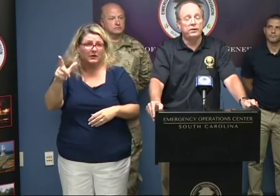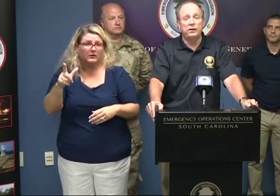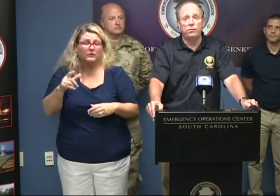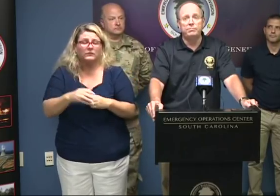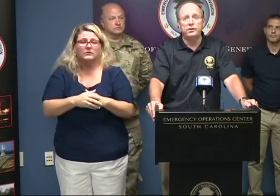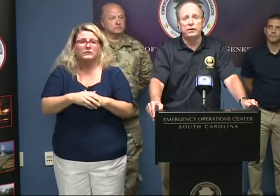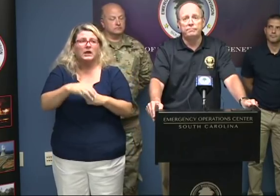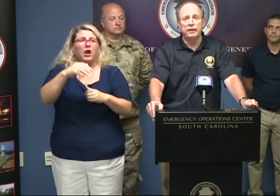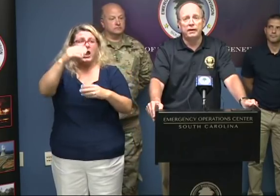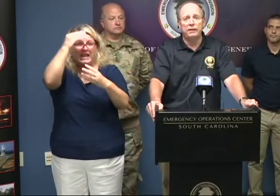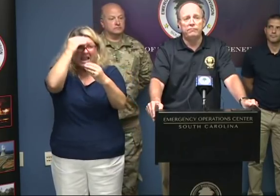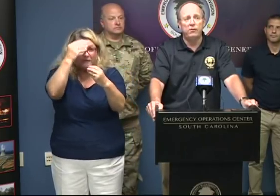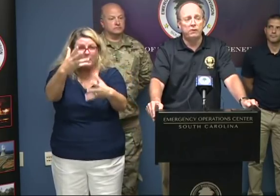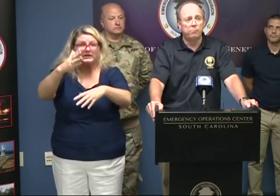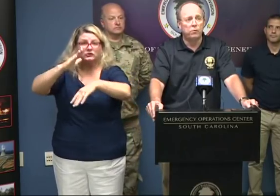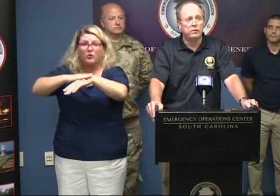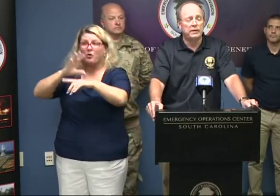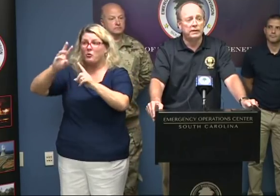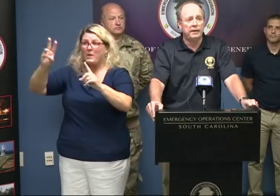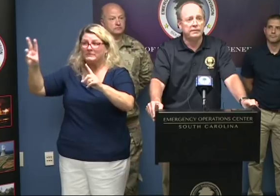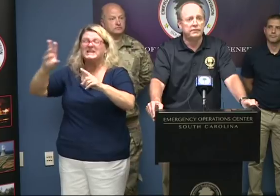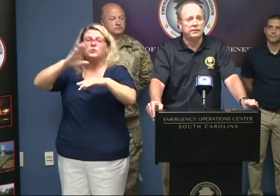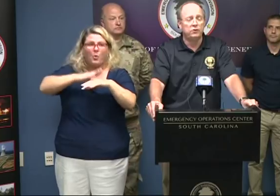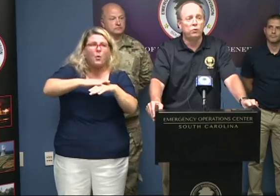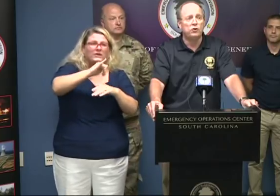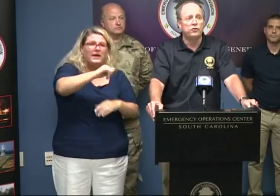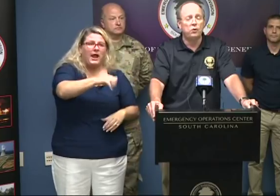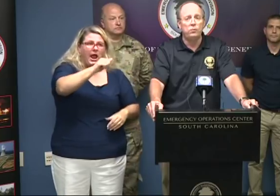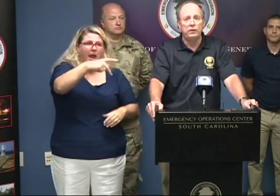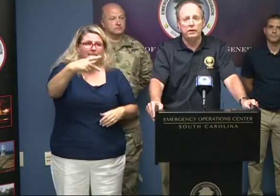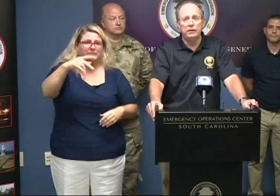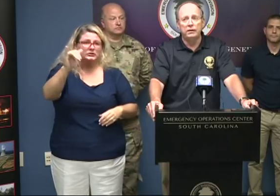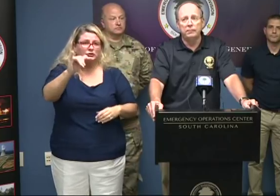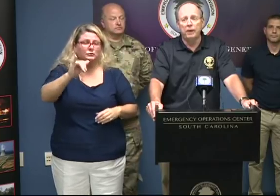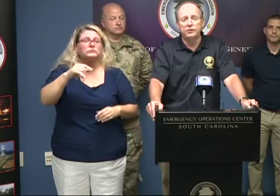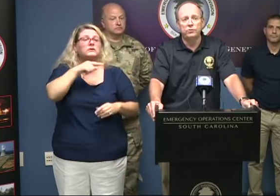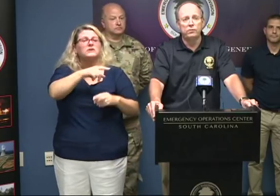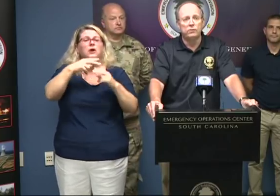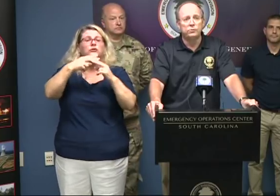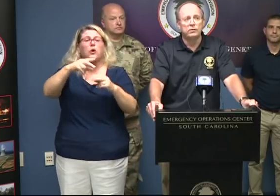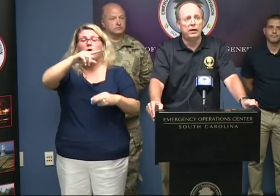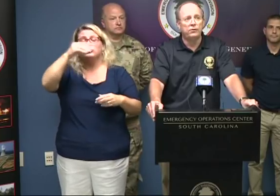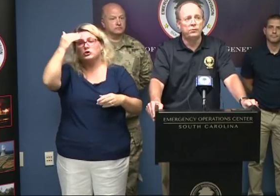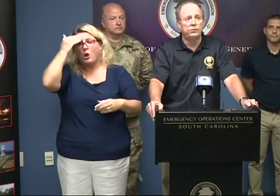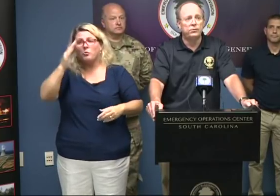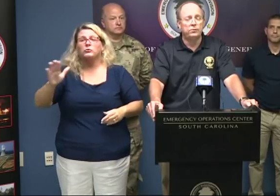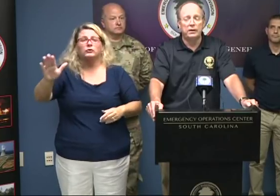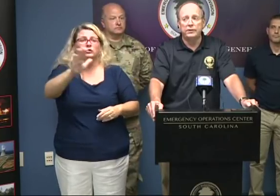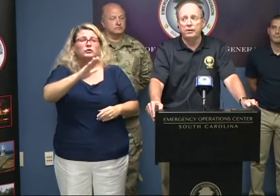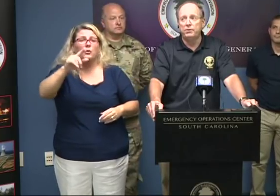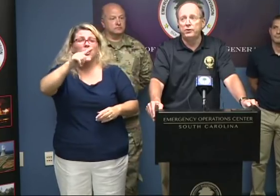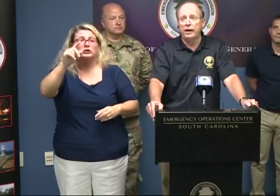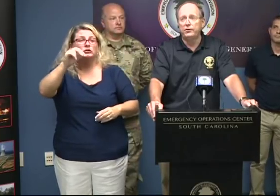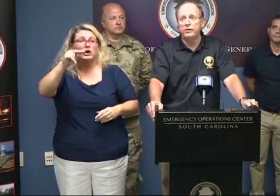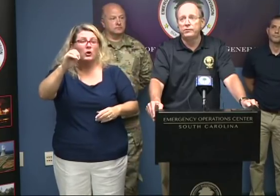that's on our website. And very importantly it has the "know your zone" module, which will allow you to type in your address